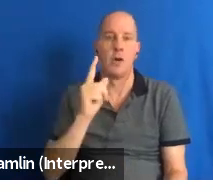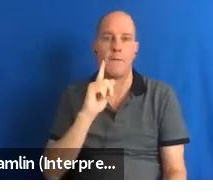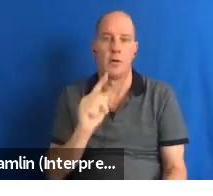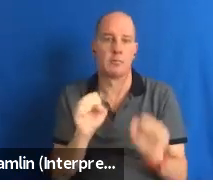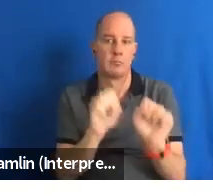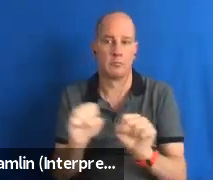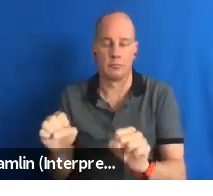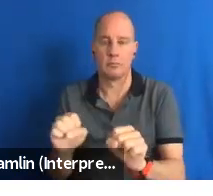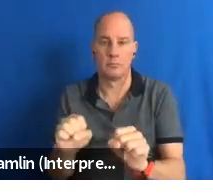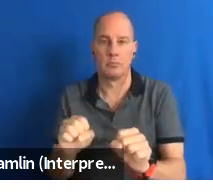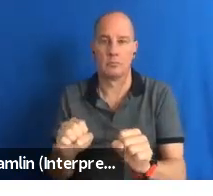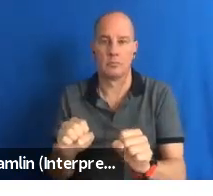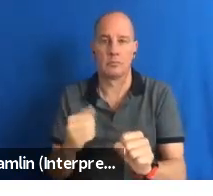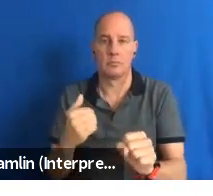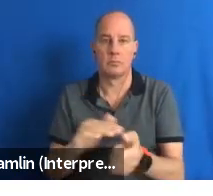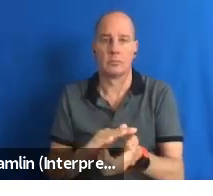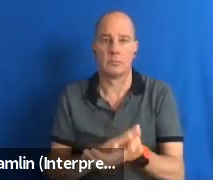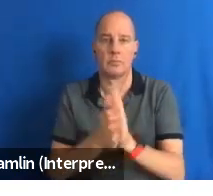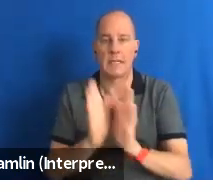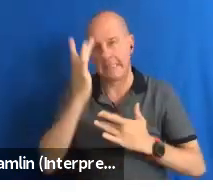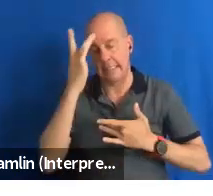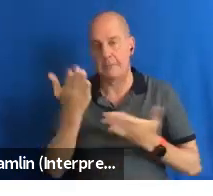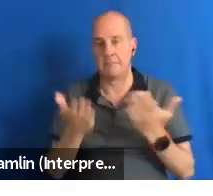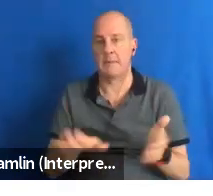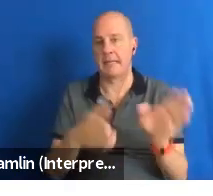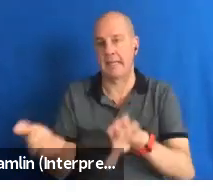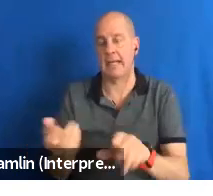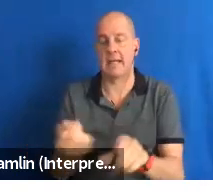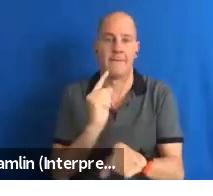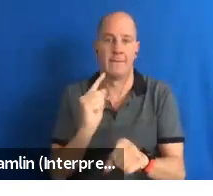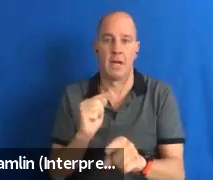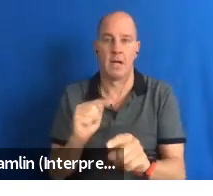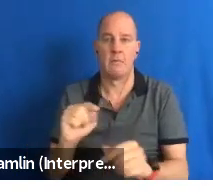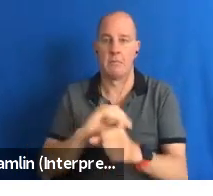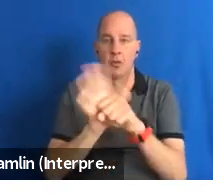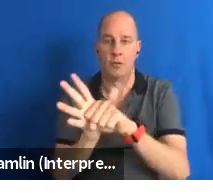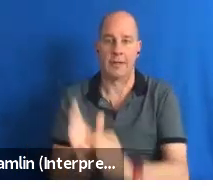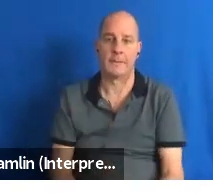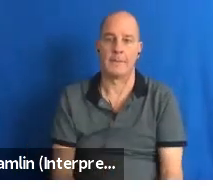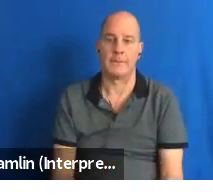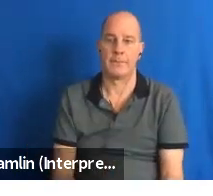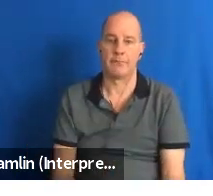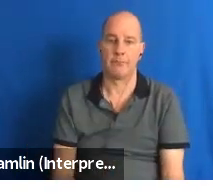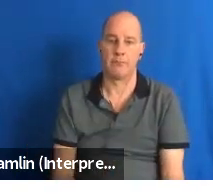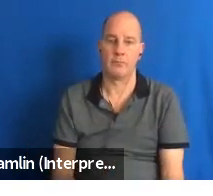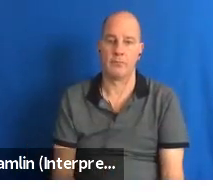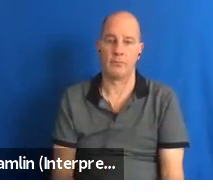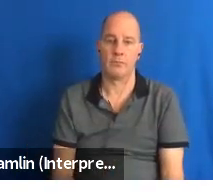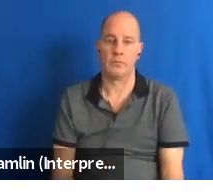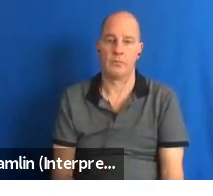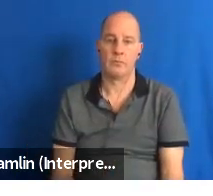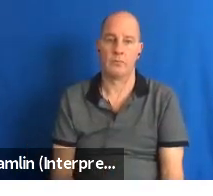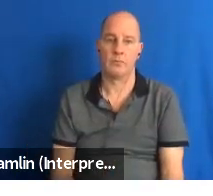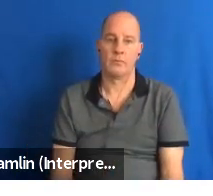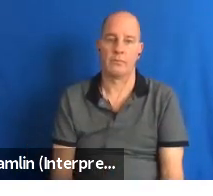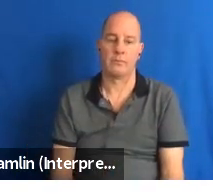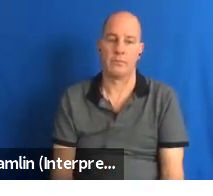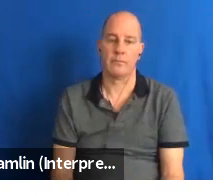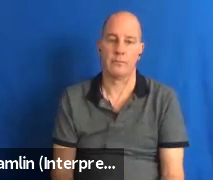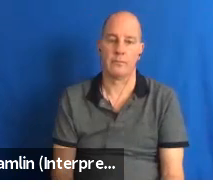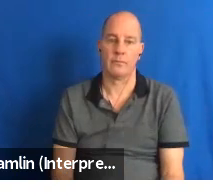of adverse health reaction to contracting COVID 19. And I mentioned this a little bit earlier,